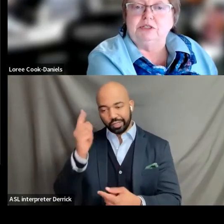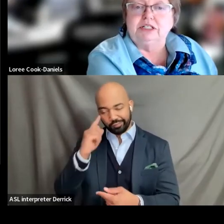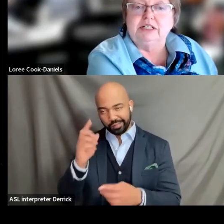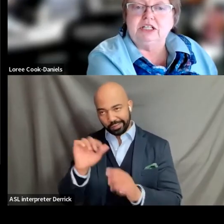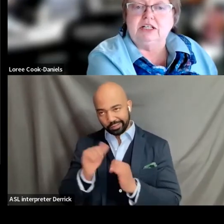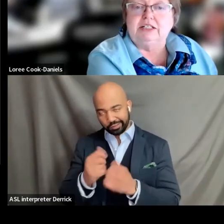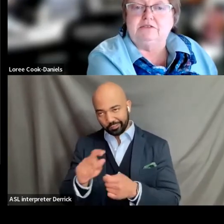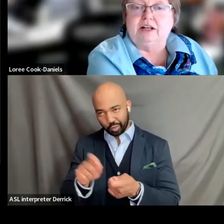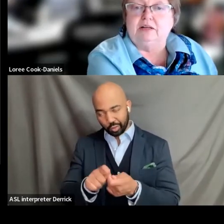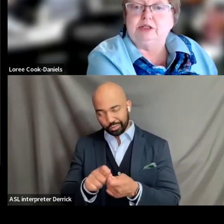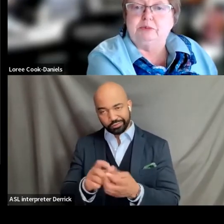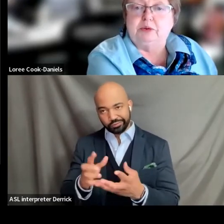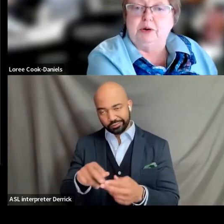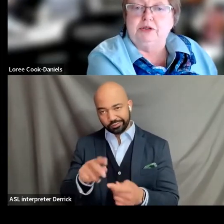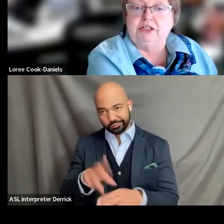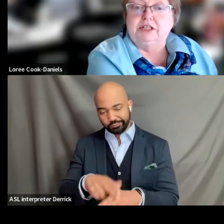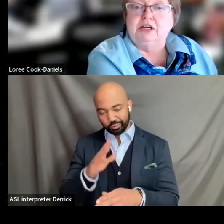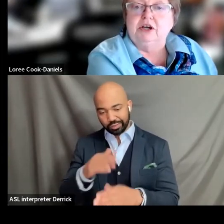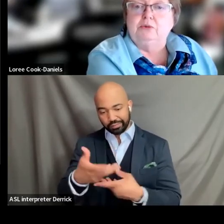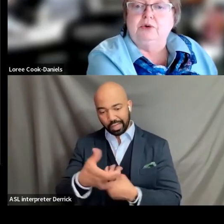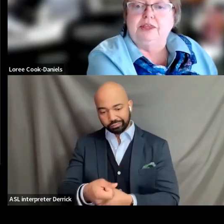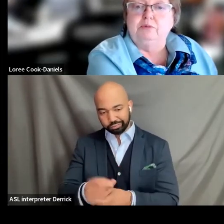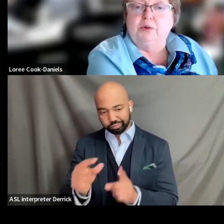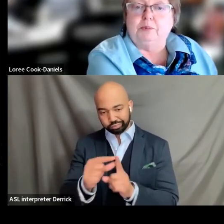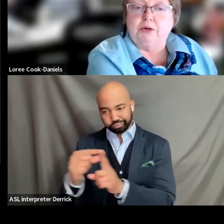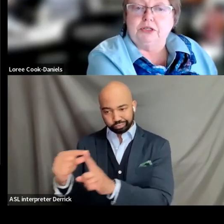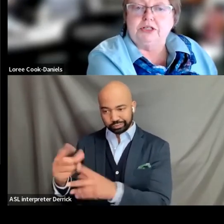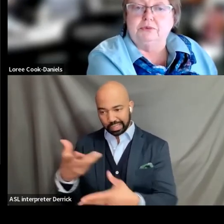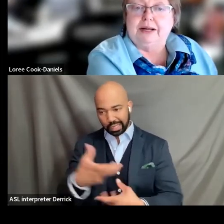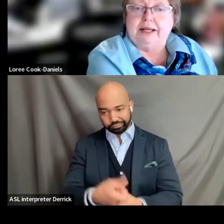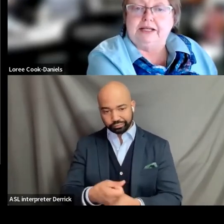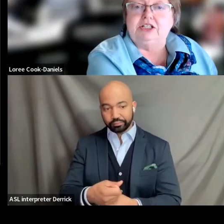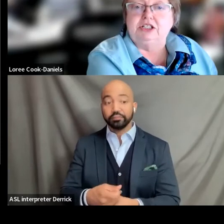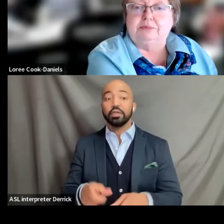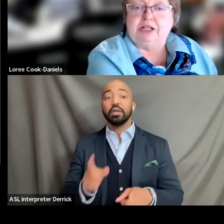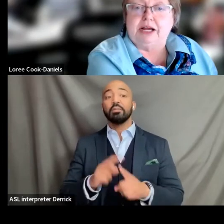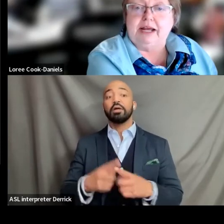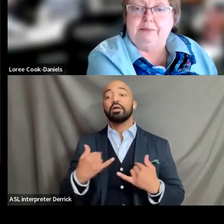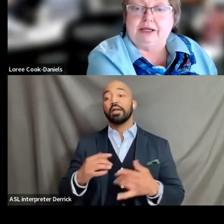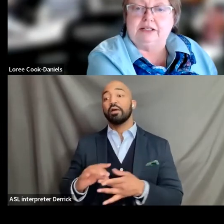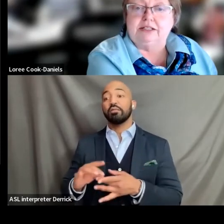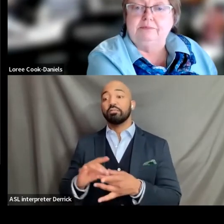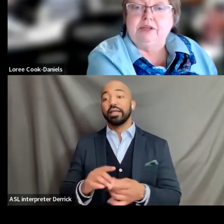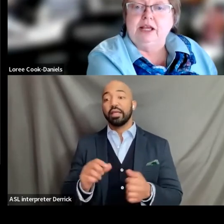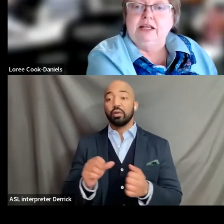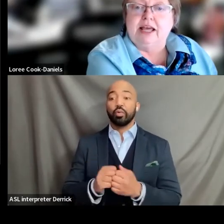was initially developed and promoted within more personal relationship dynamics,